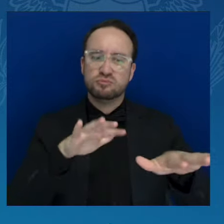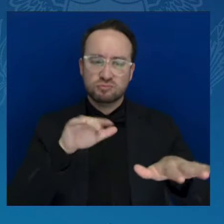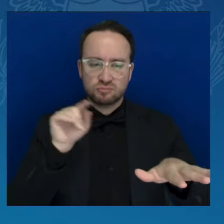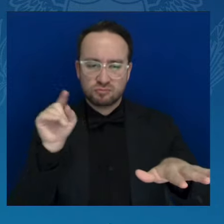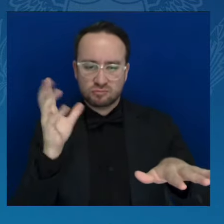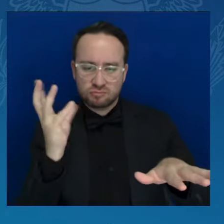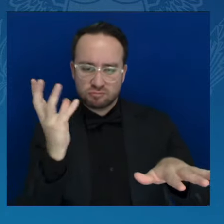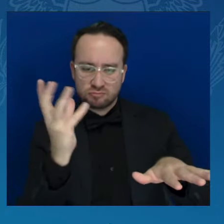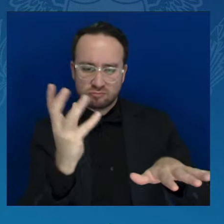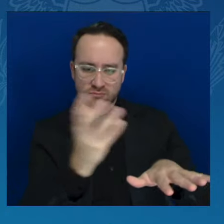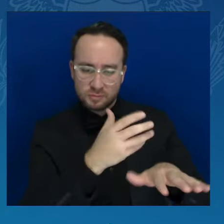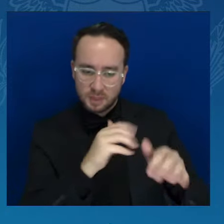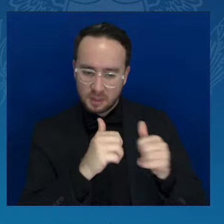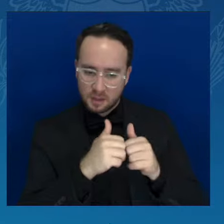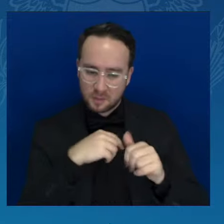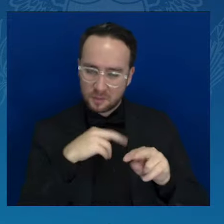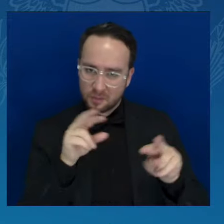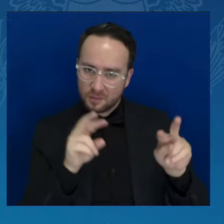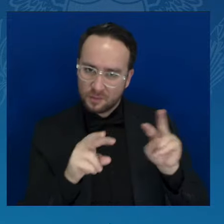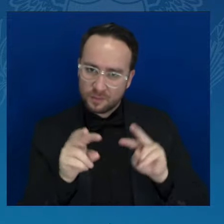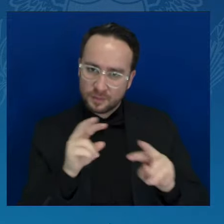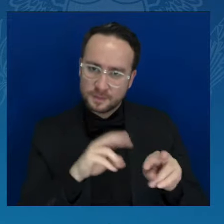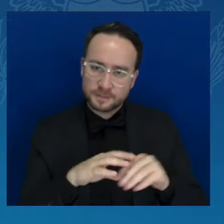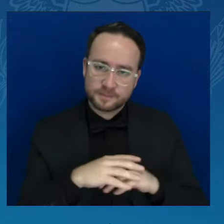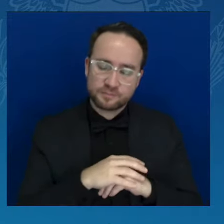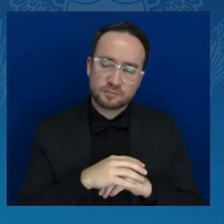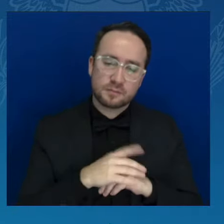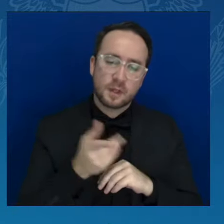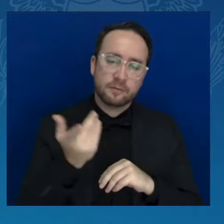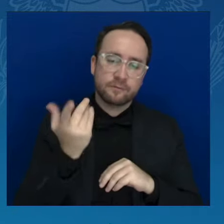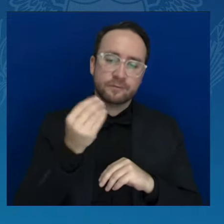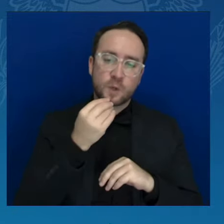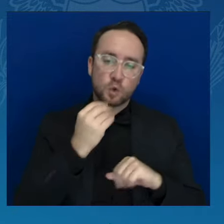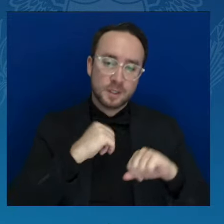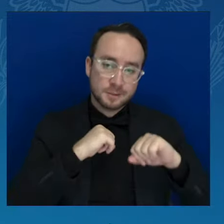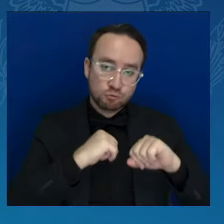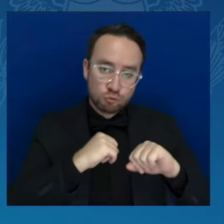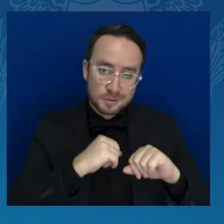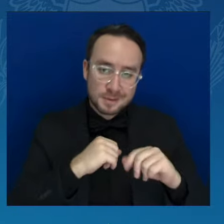NASA and the Italian Space Agency are partnering to build and launch the Maya satellite.